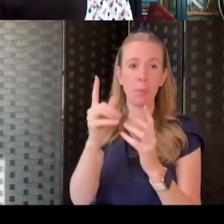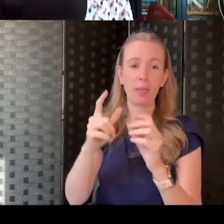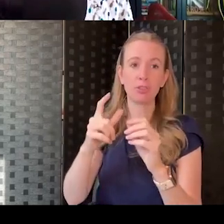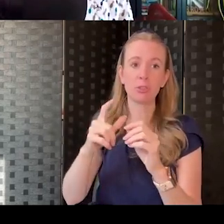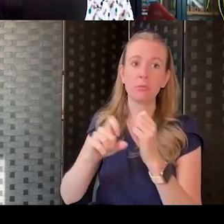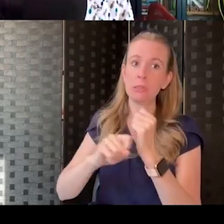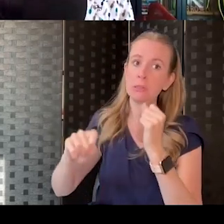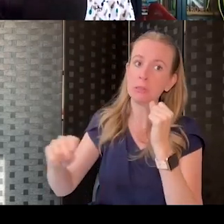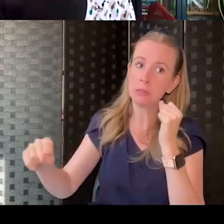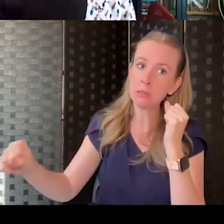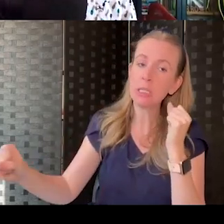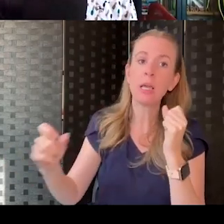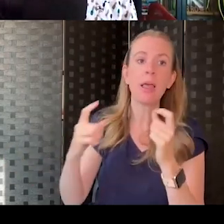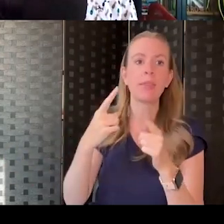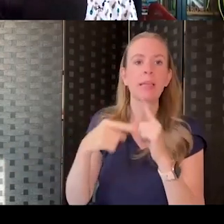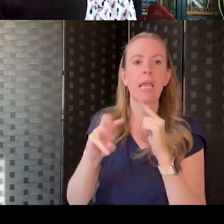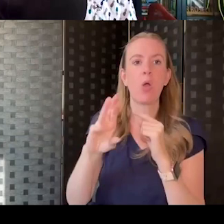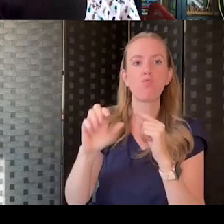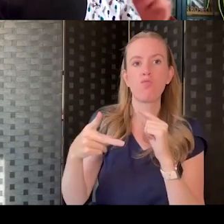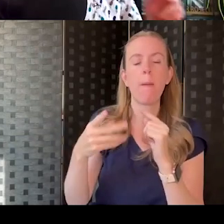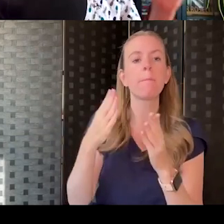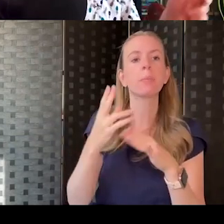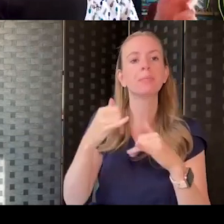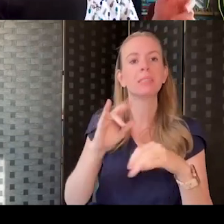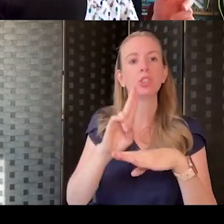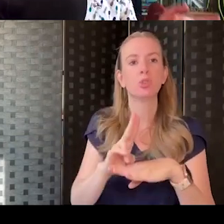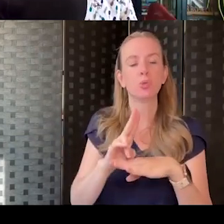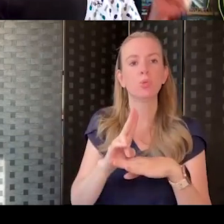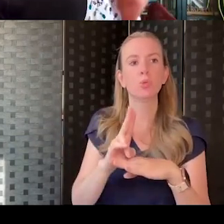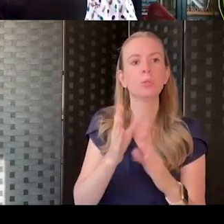after you reflow them, you should probably still use the under-engineered approach in addition